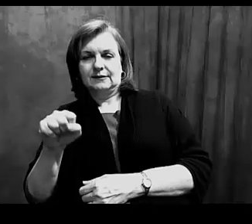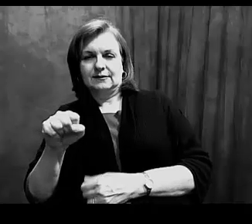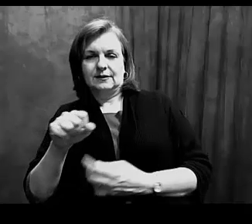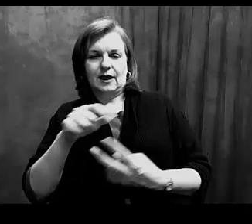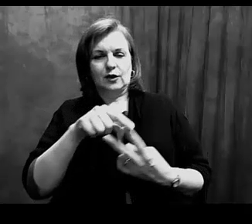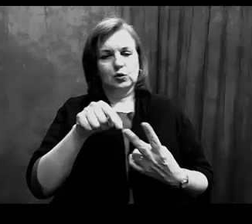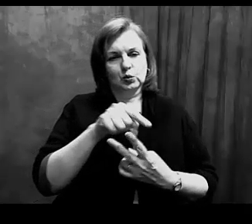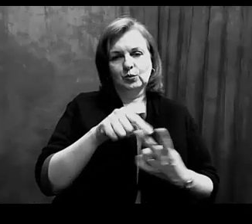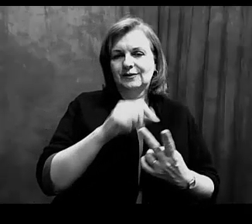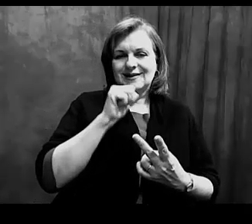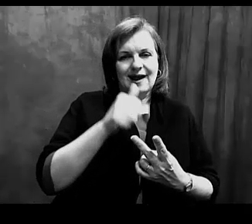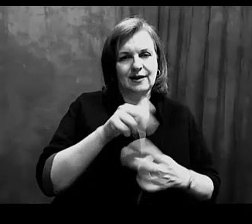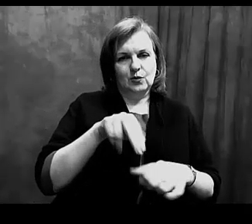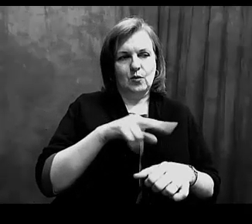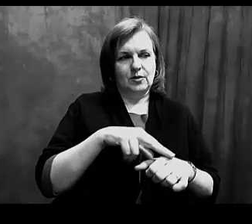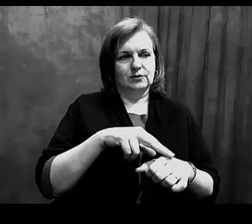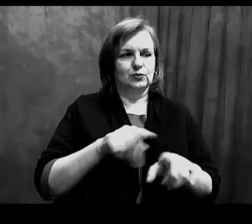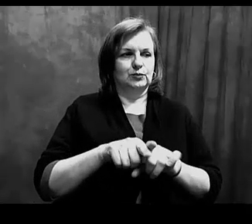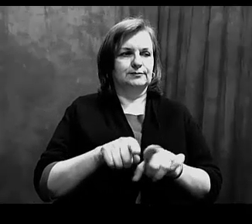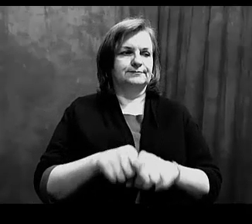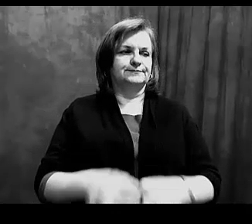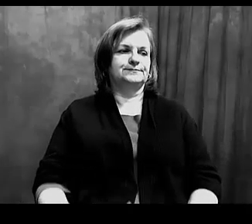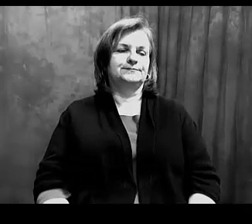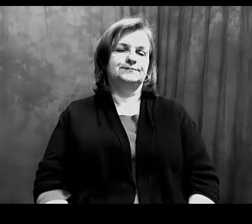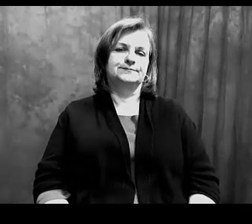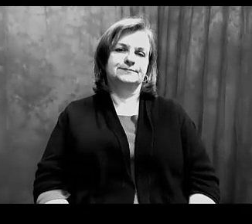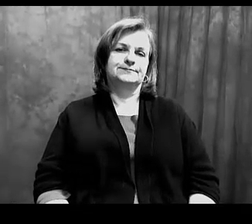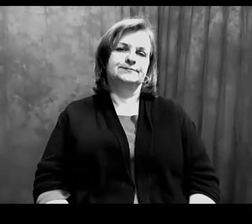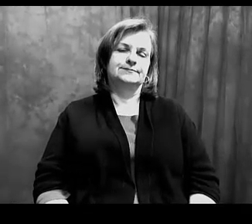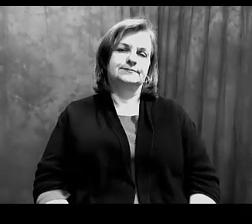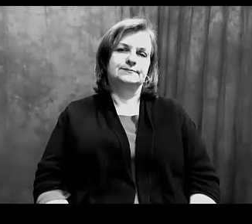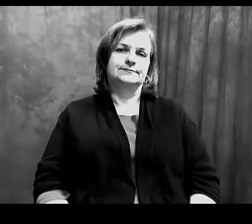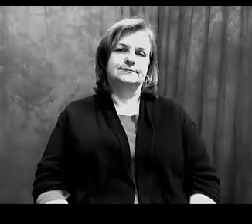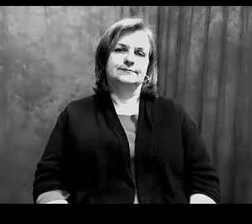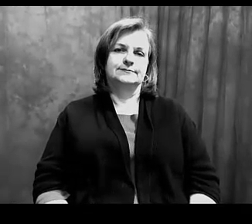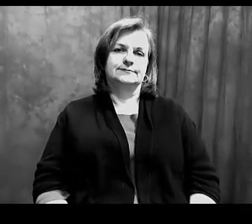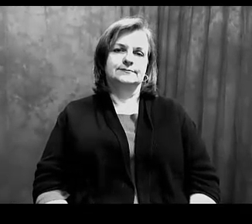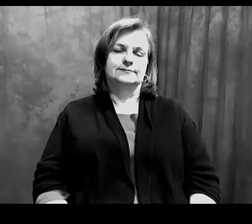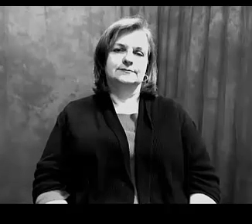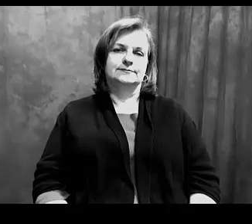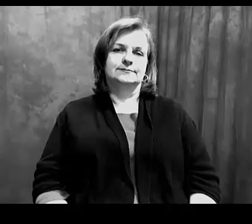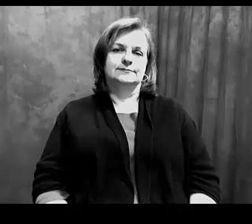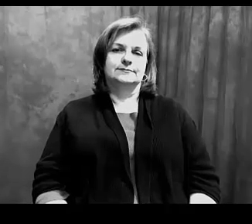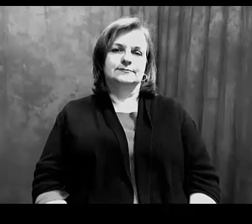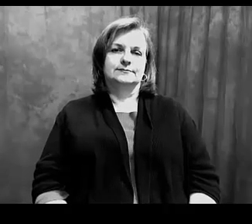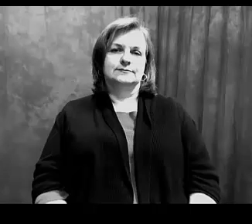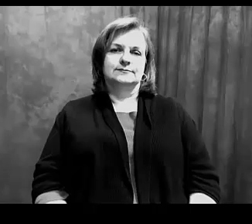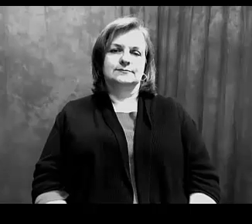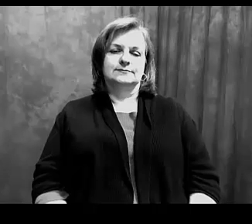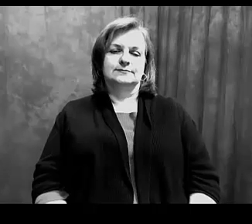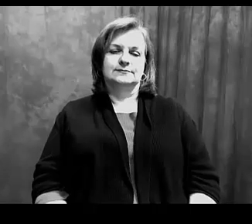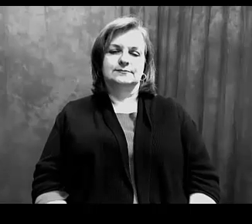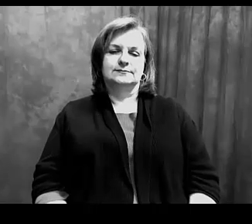and then you would end up with several that are not normal as well